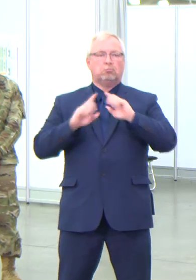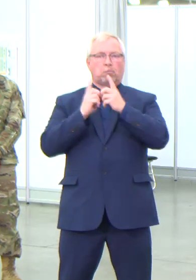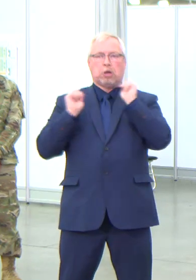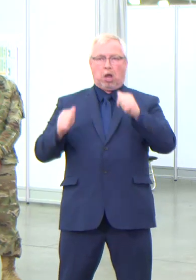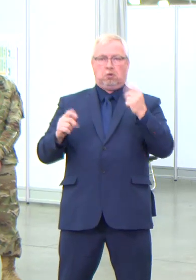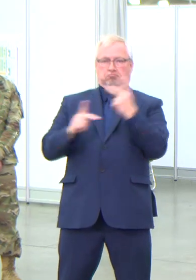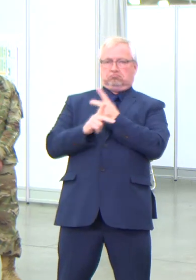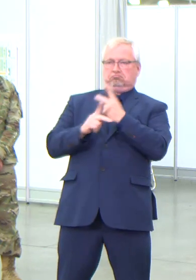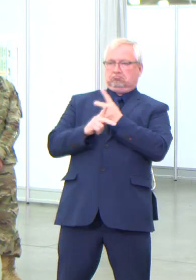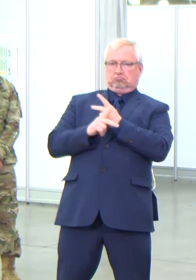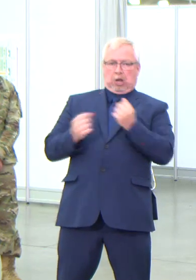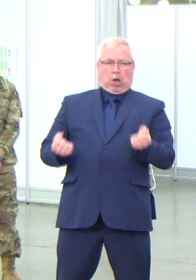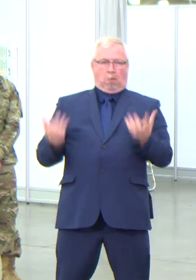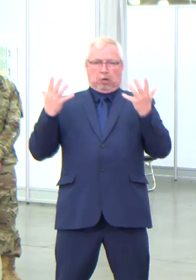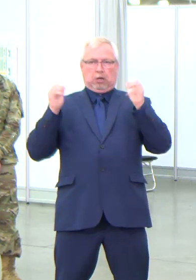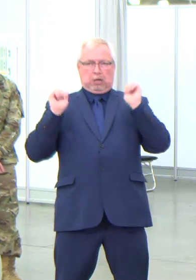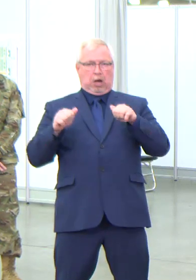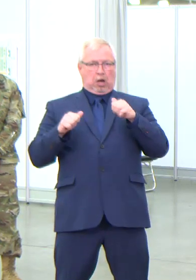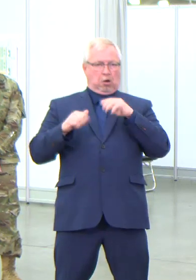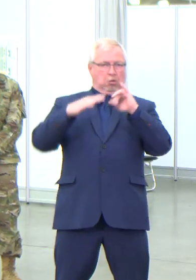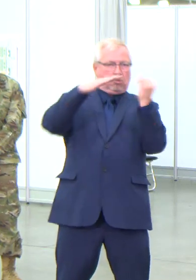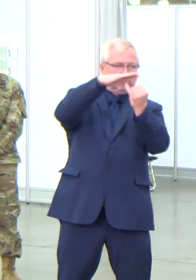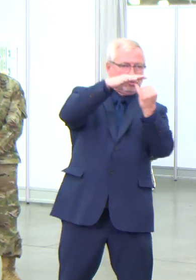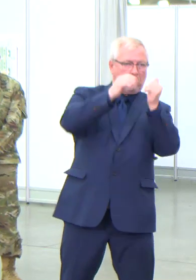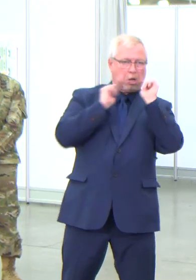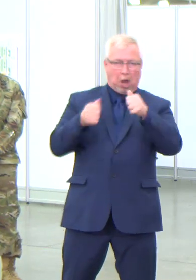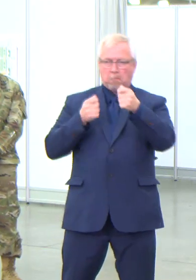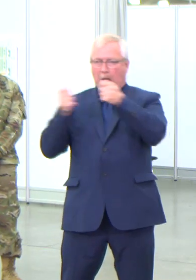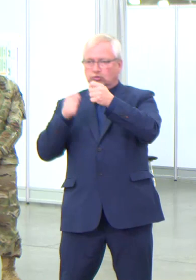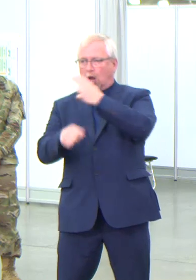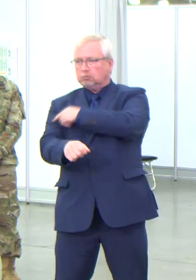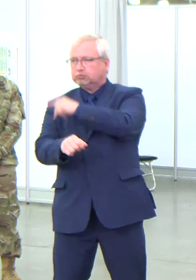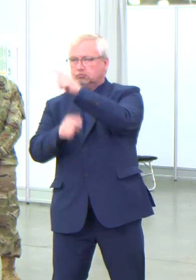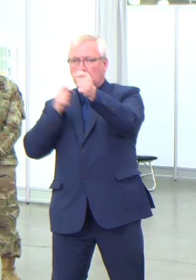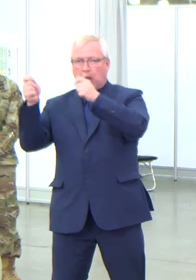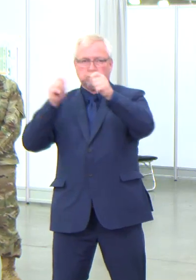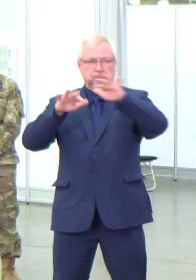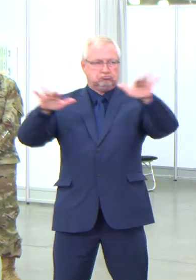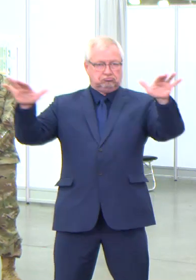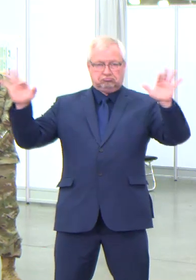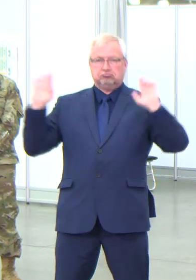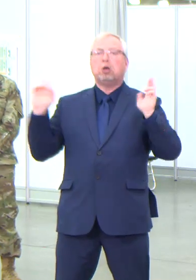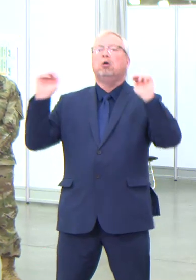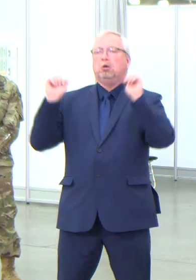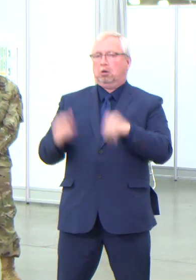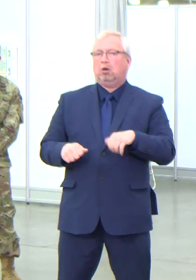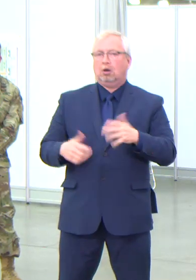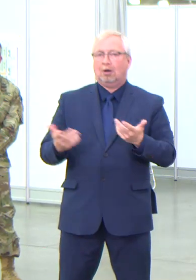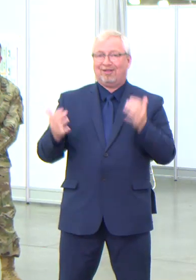state and can try to manage them, can isolate them, track their contacts. So it depends on the